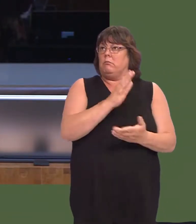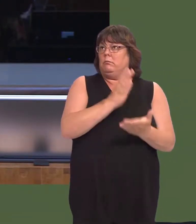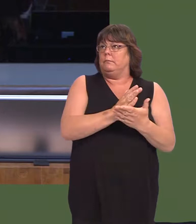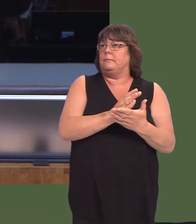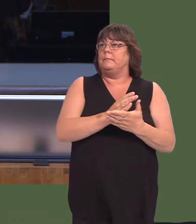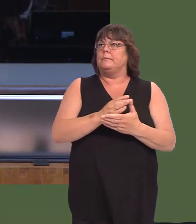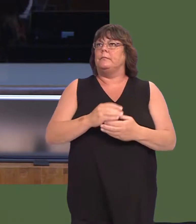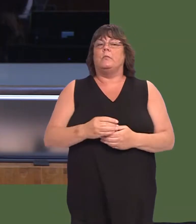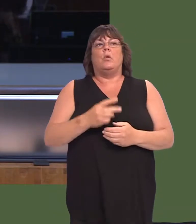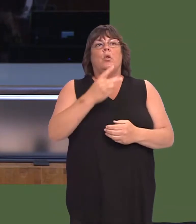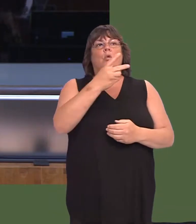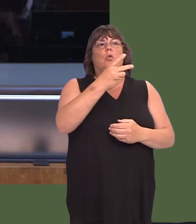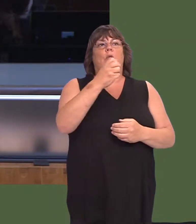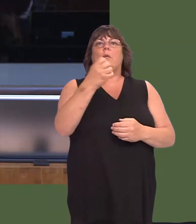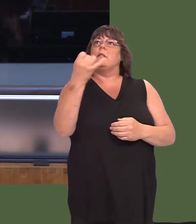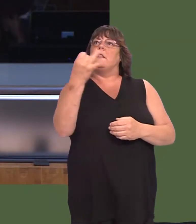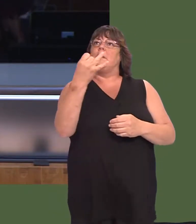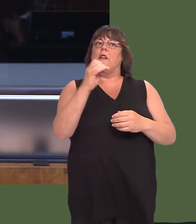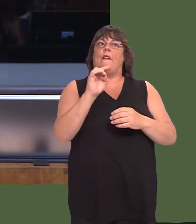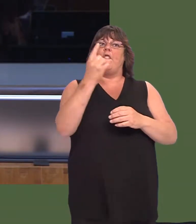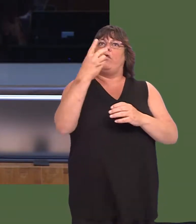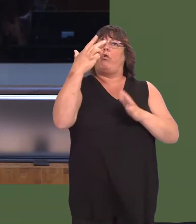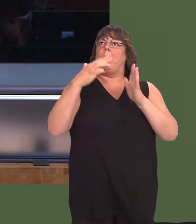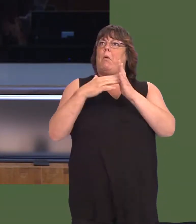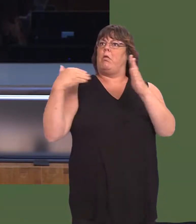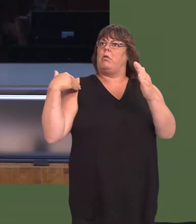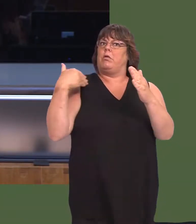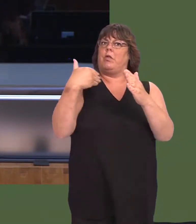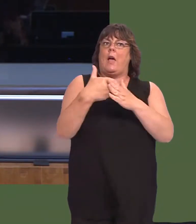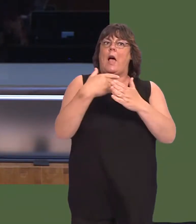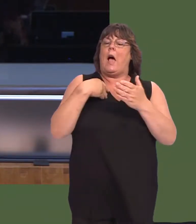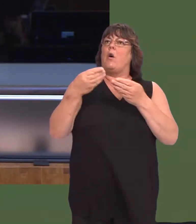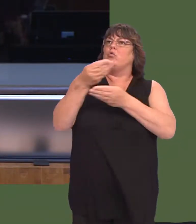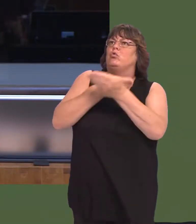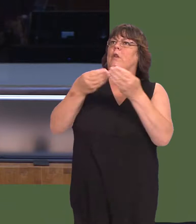In the first quarter of 2017, our trade surplus with the EU increased to £2.5 million.